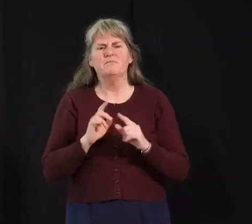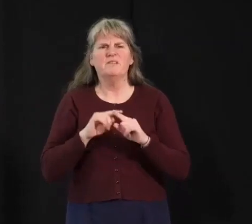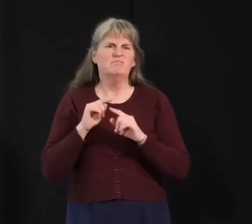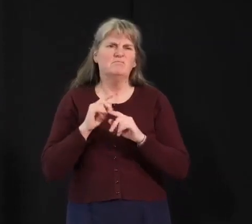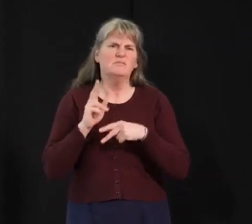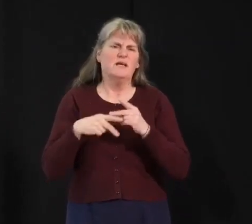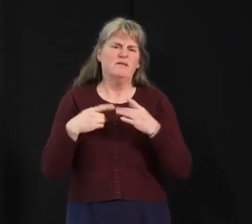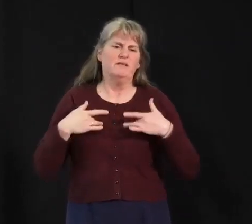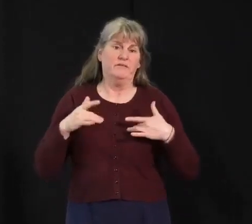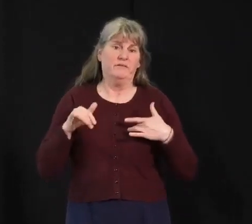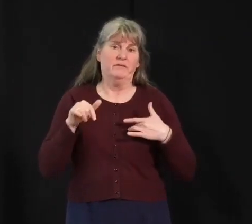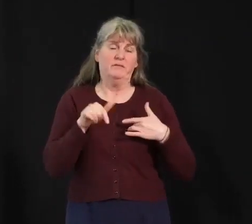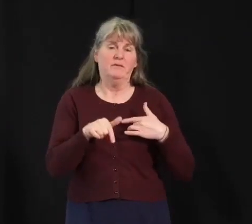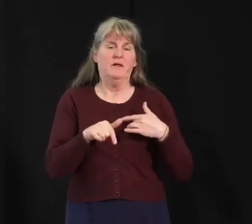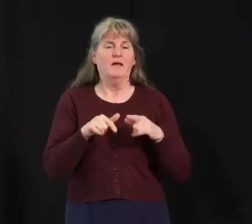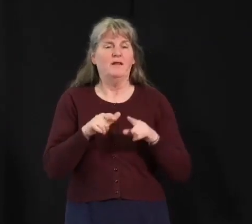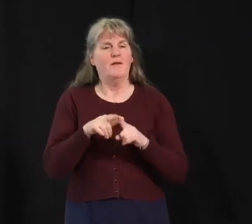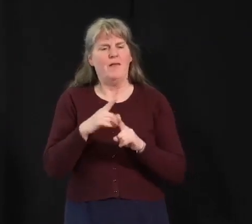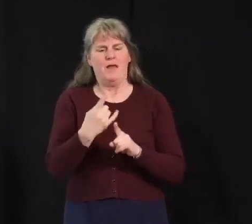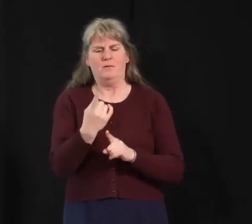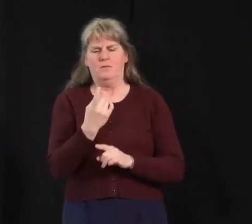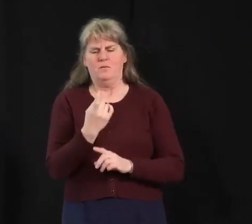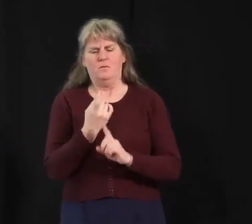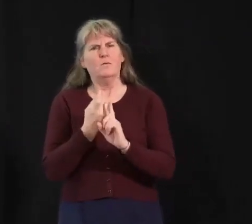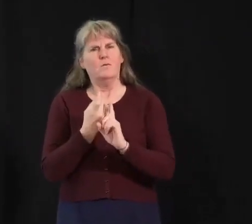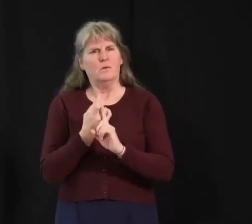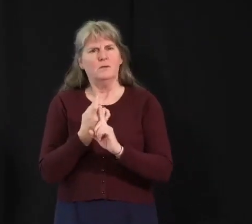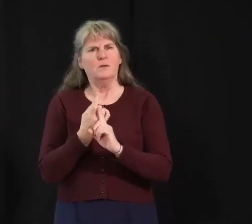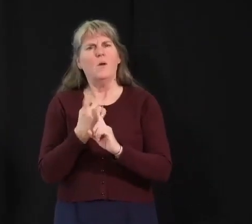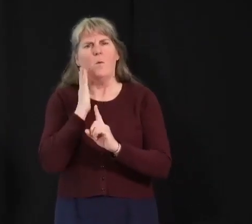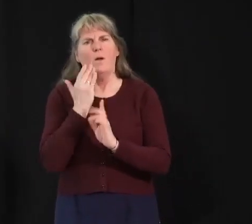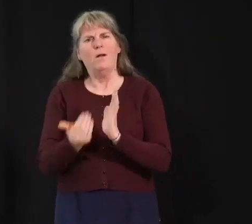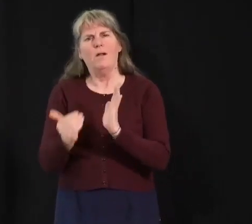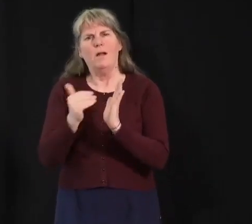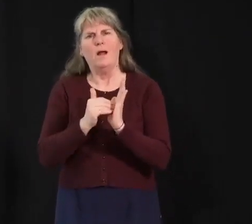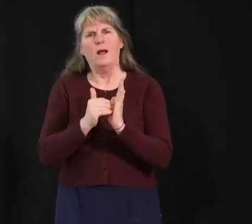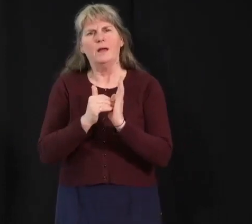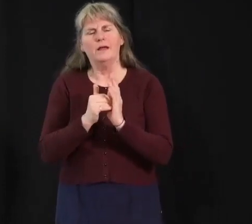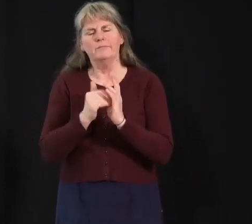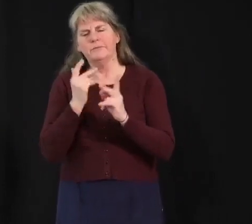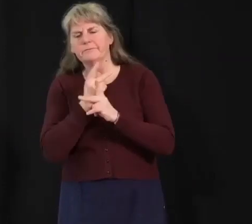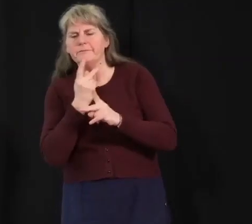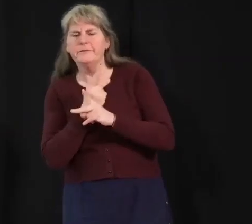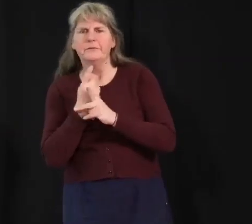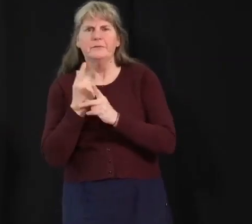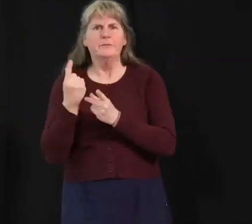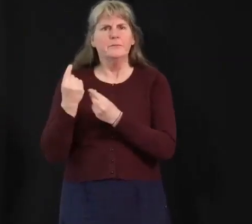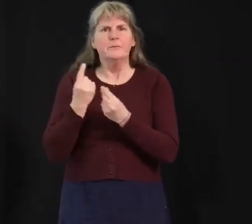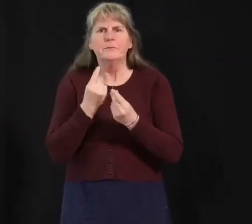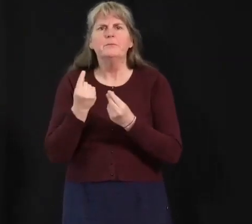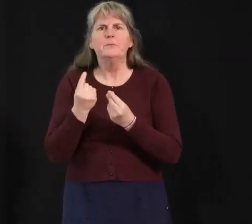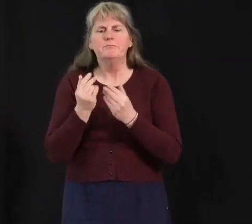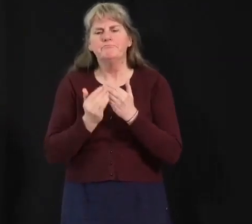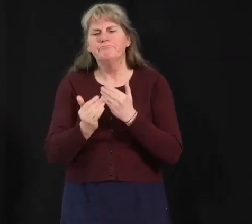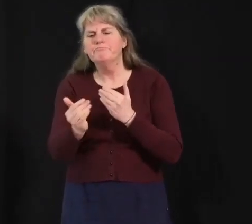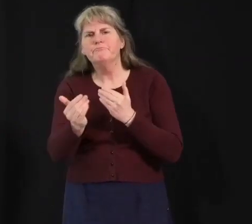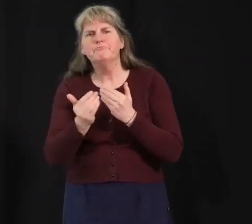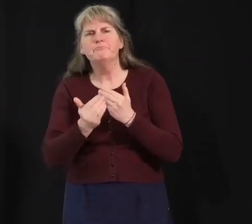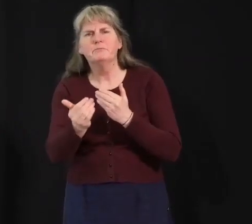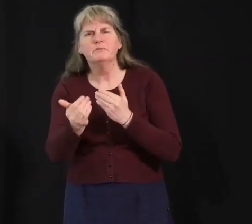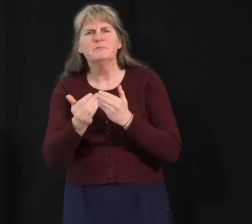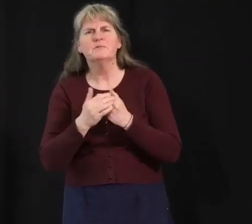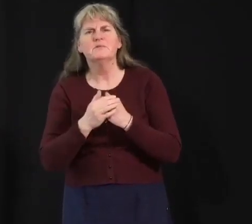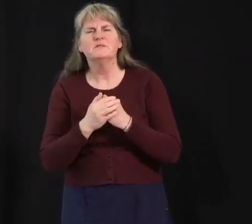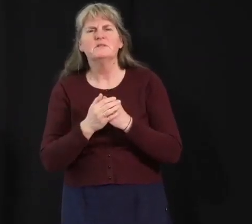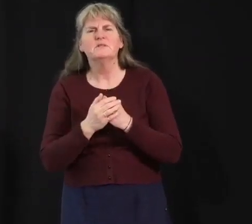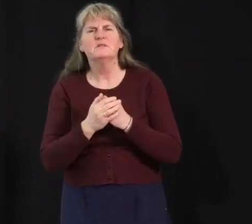camps, or daycare for summer.